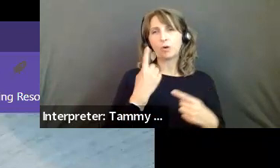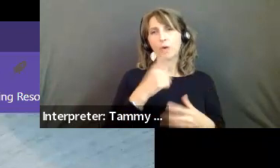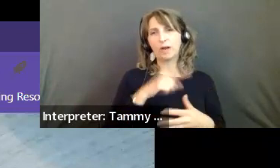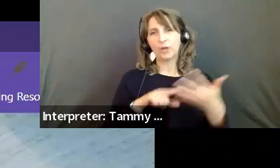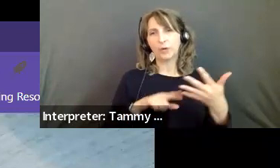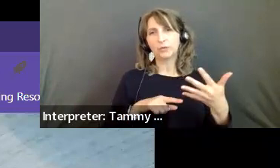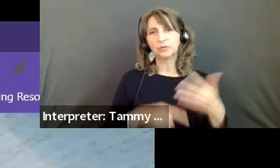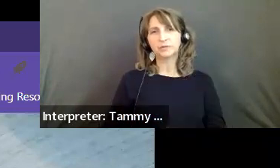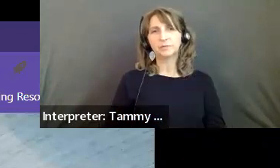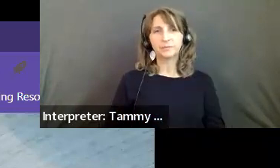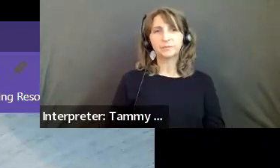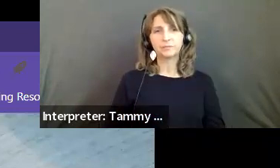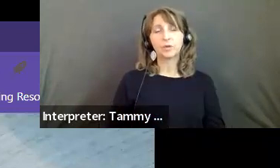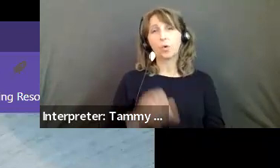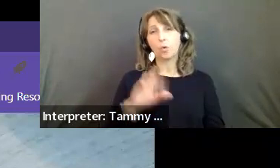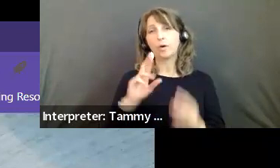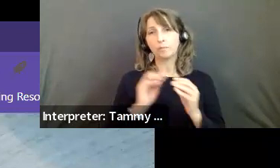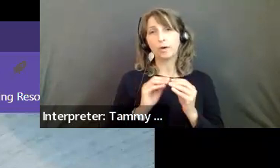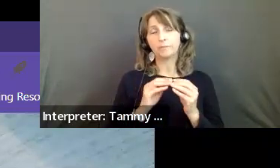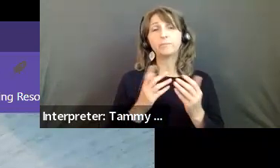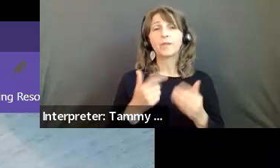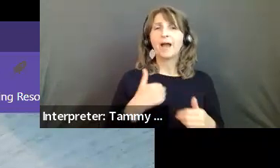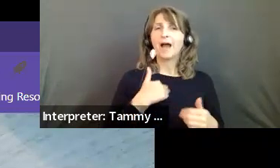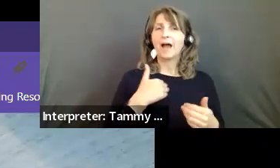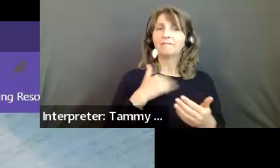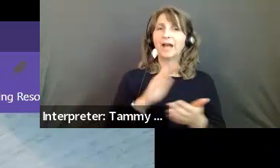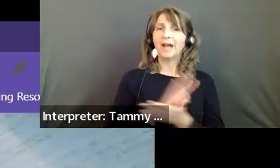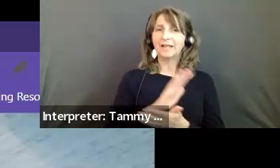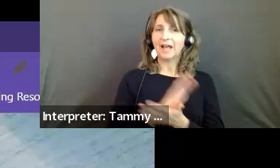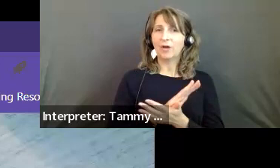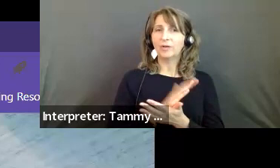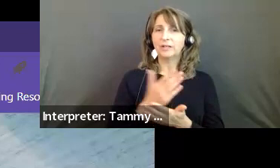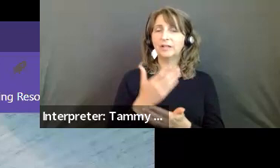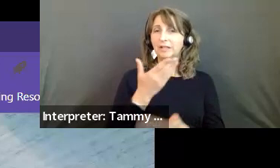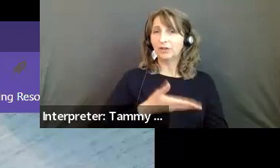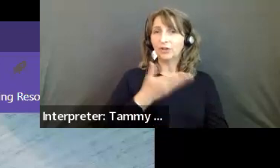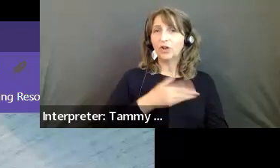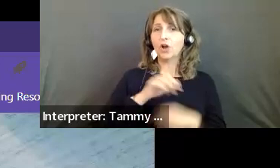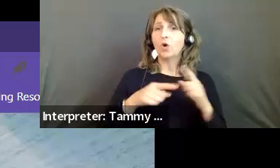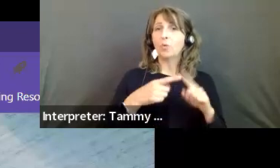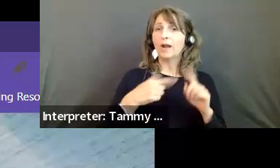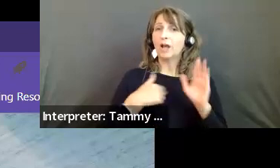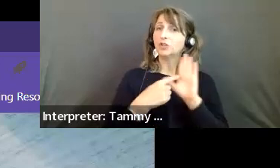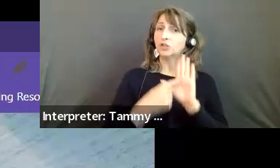Alright, so I have a little handout. So as I show these different assisted technology strategies and tools.